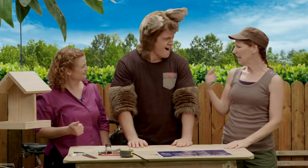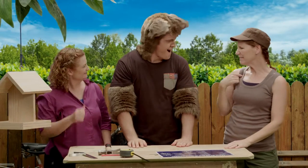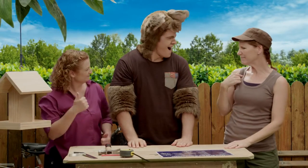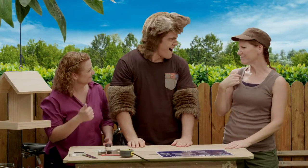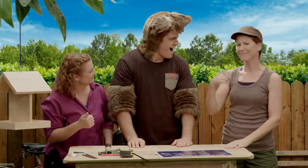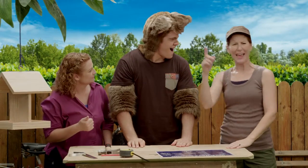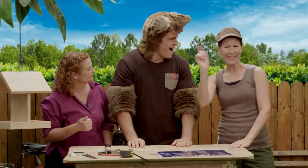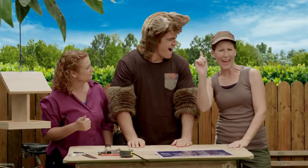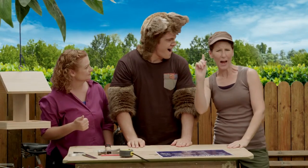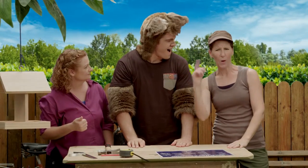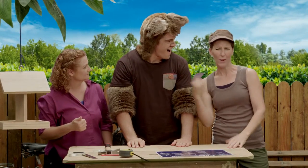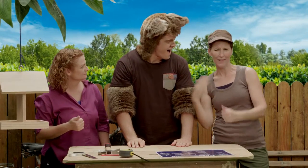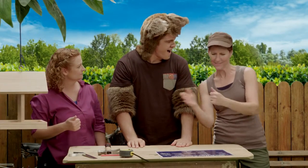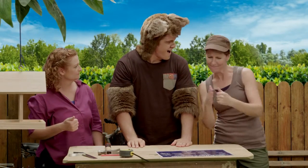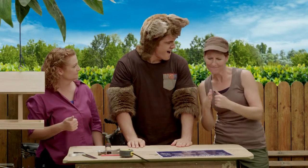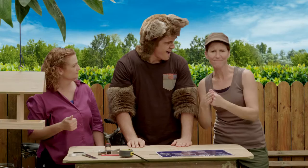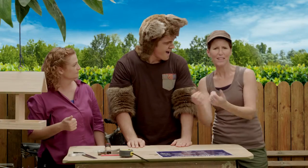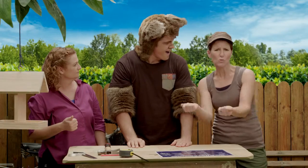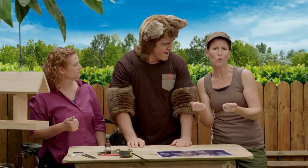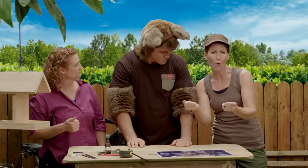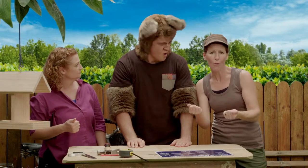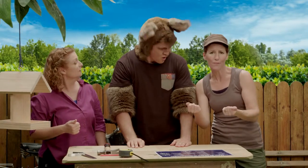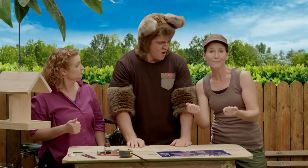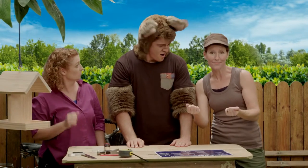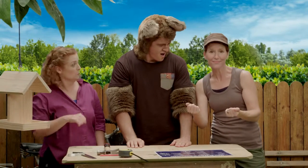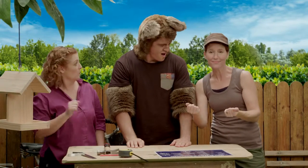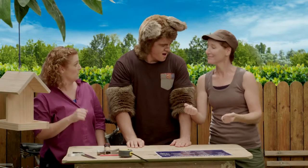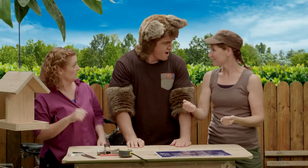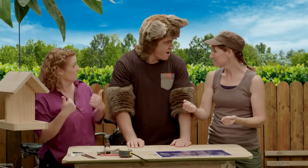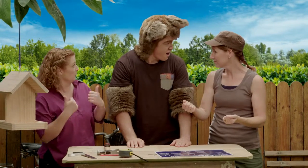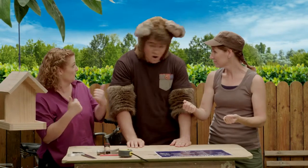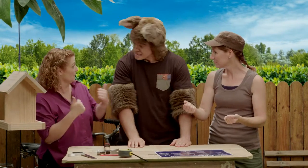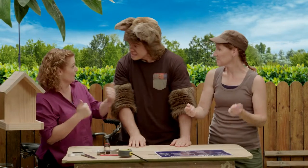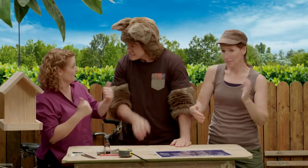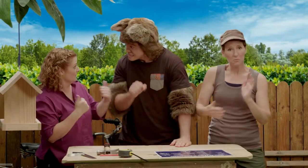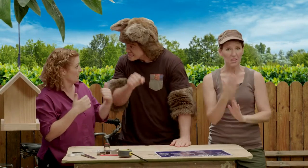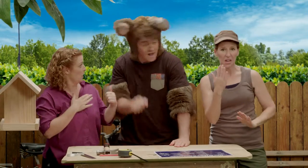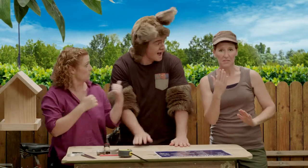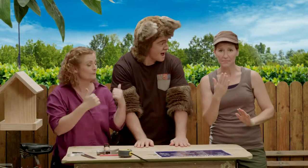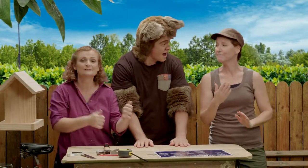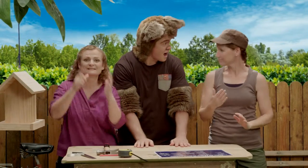Well I think it's time now we go and fix Sally's drawer. Oh yes, that'd be great. Thank you, Amanda.